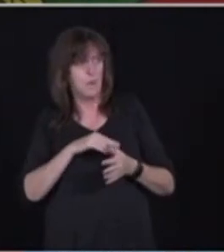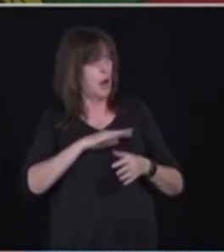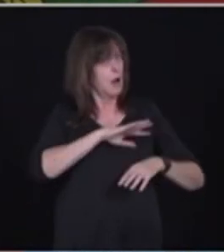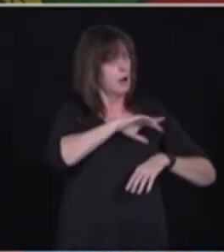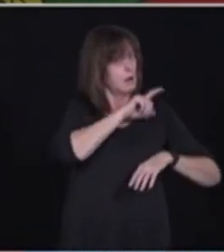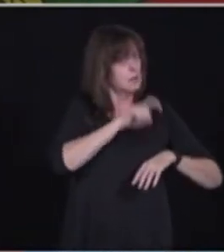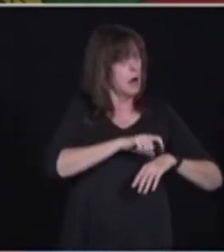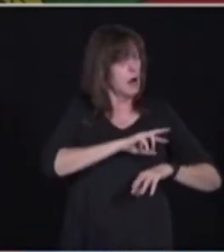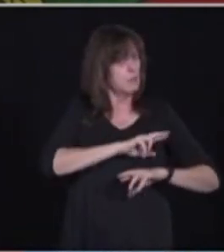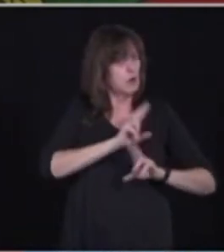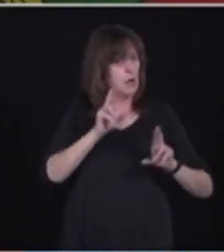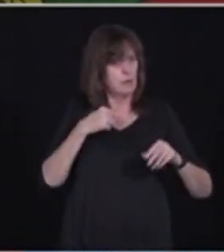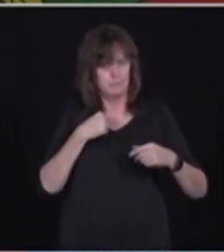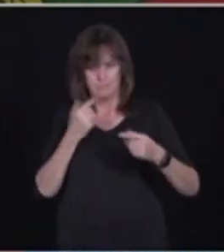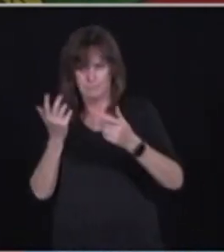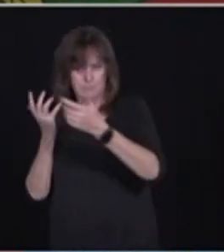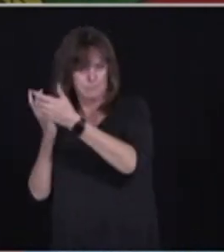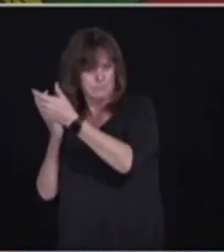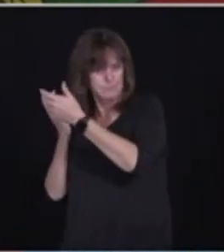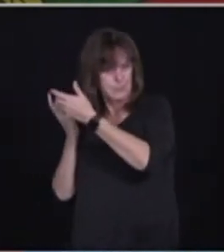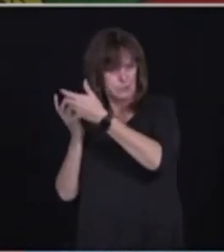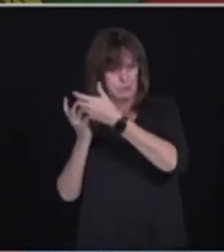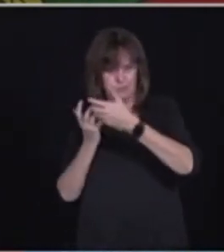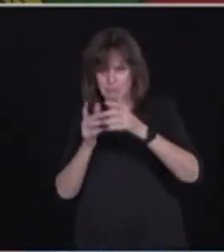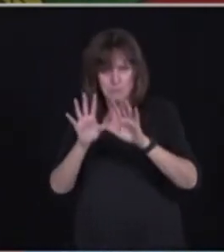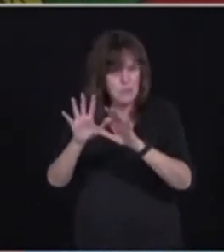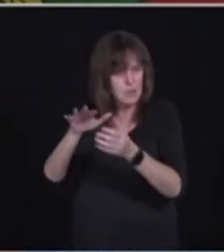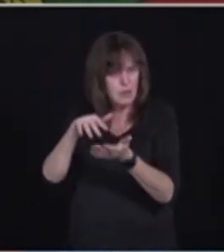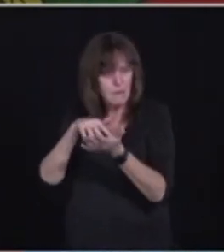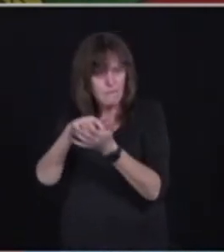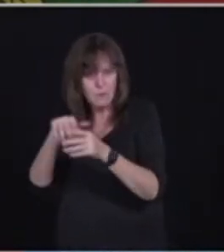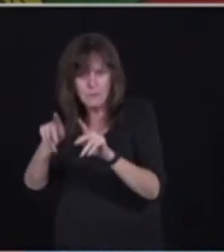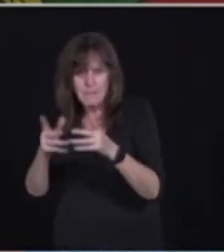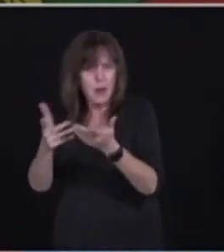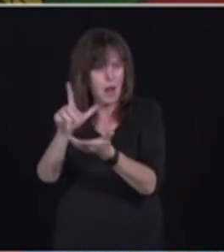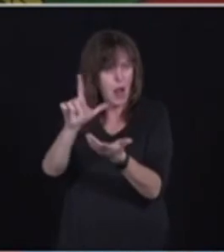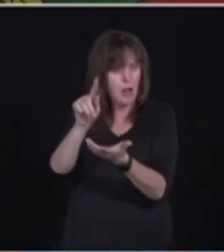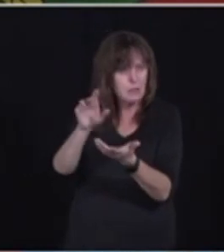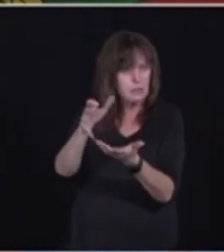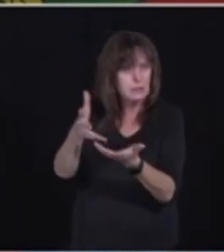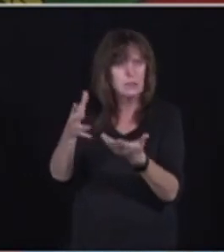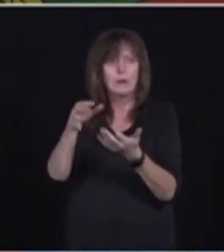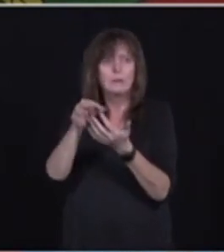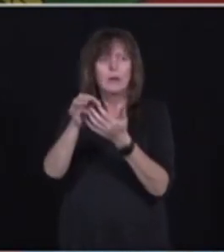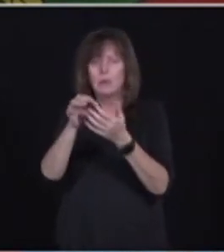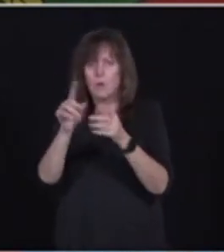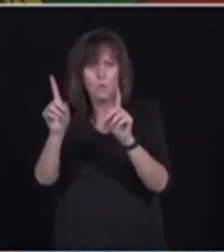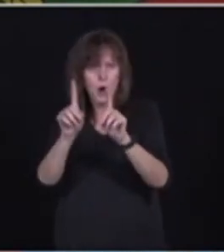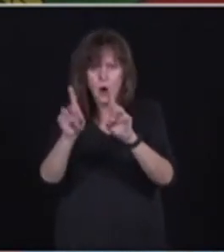what we want to do is get to those most voluble People First, obviously long-term care homes and